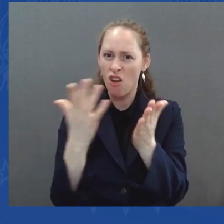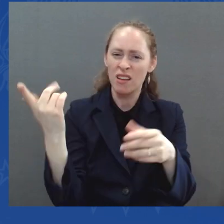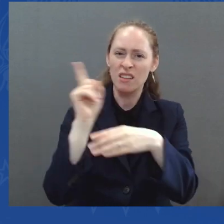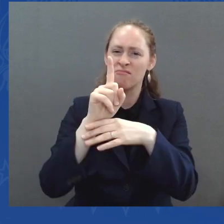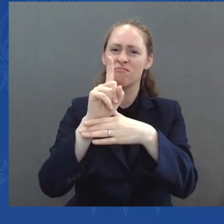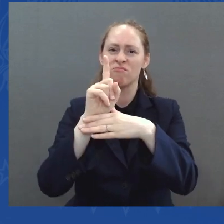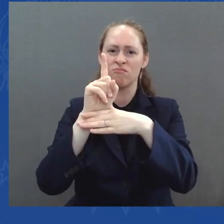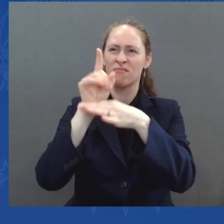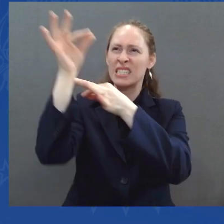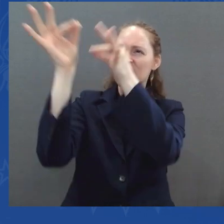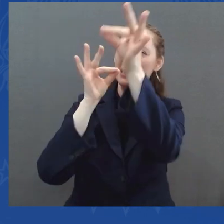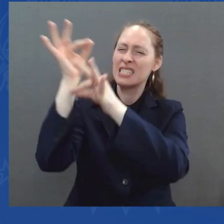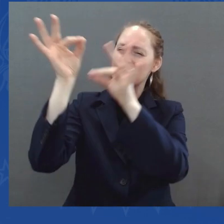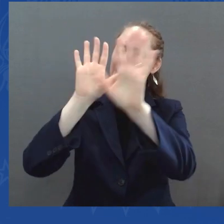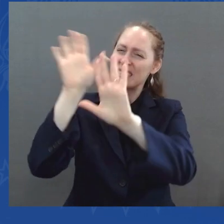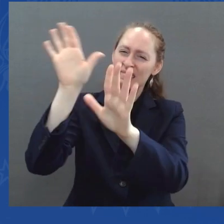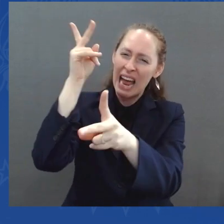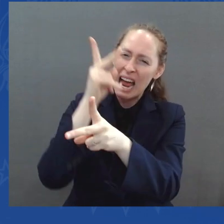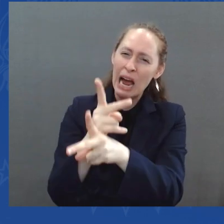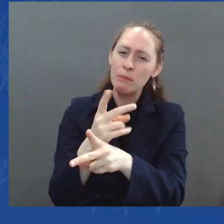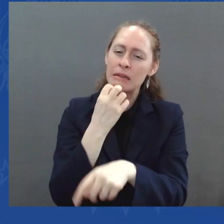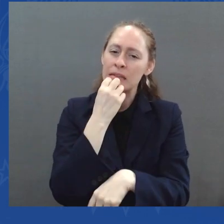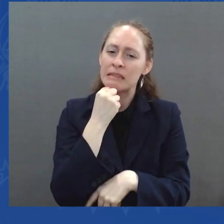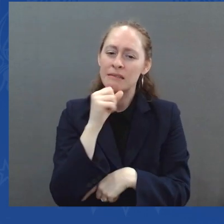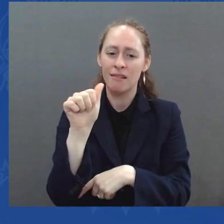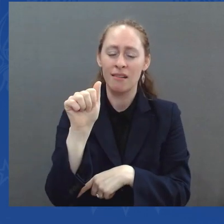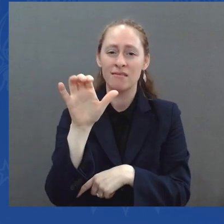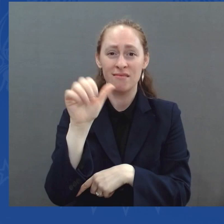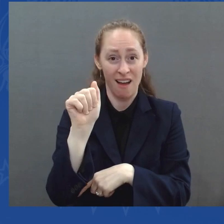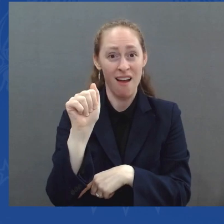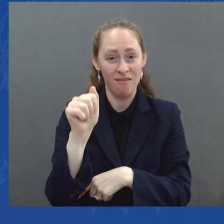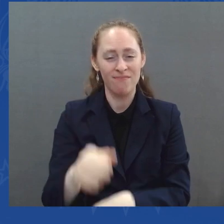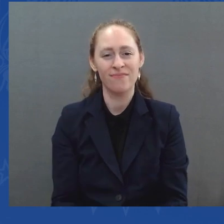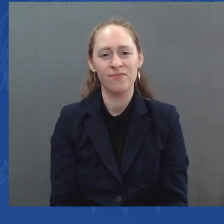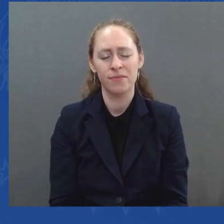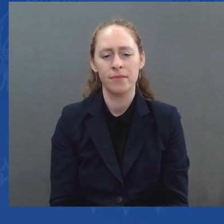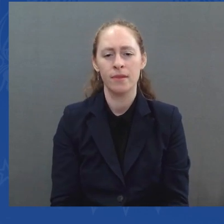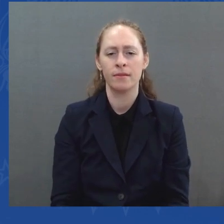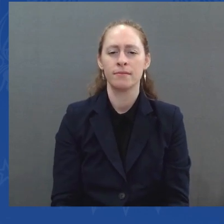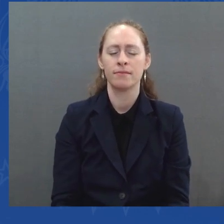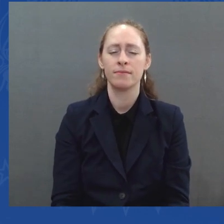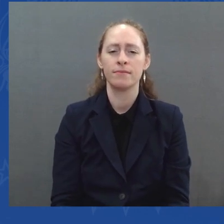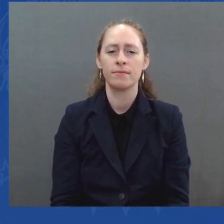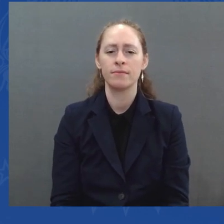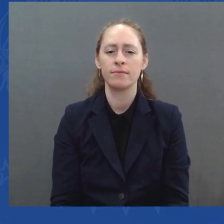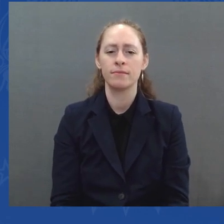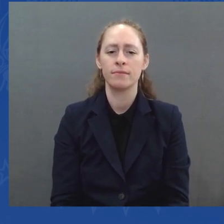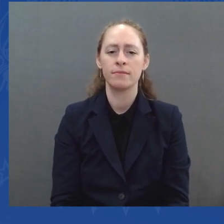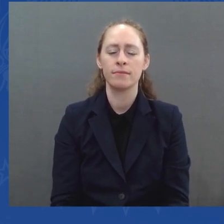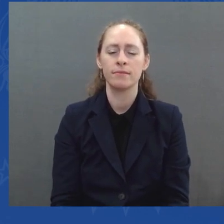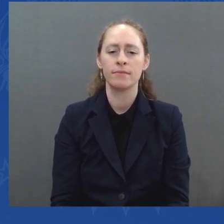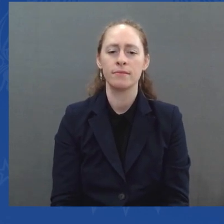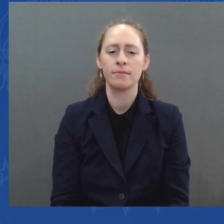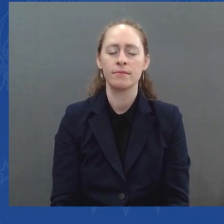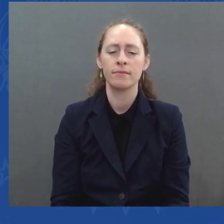They tried explicitly to make it harder for people to sign up for coverage, and let's face it,